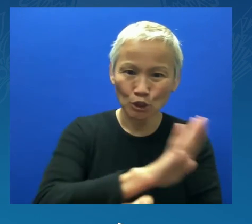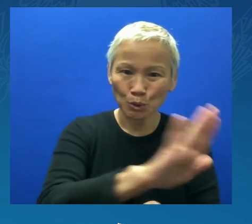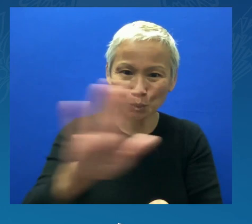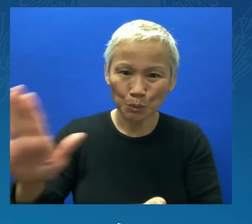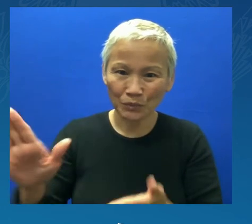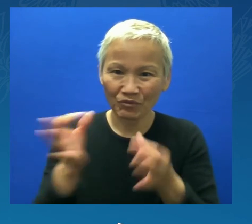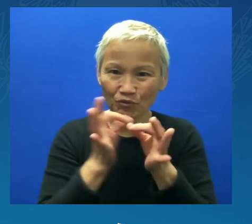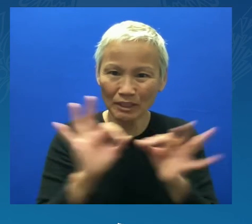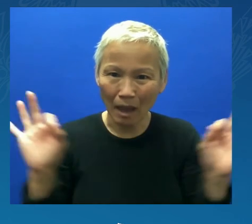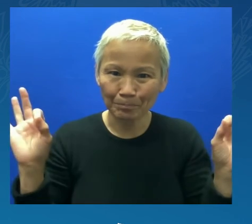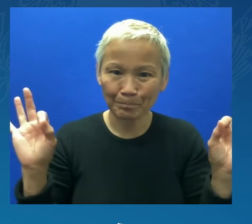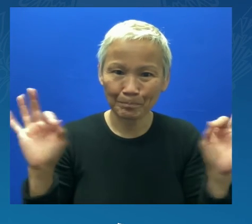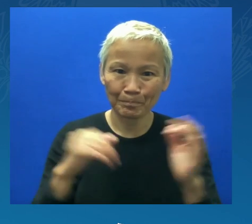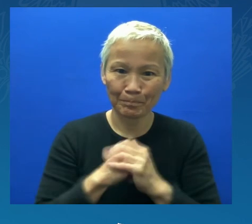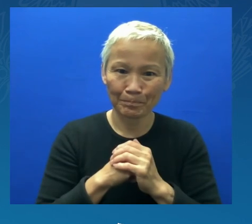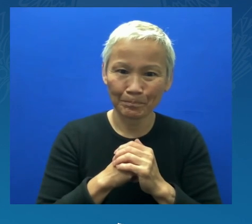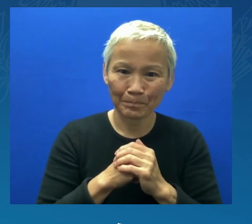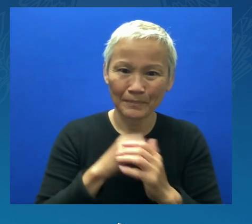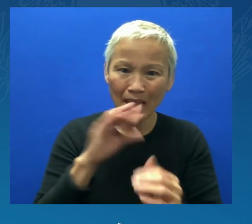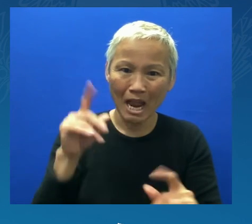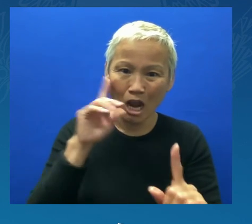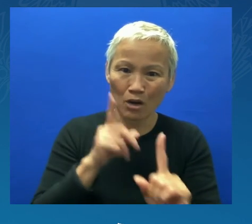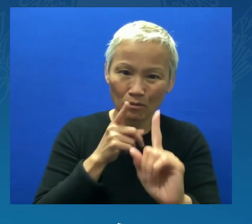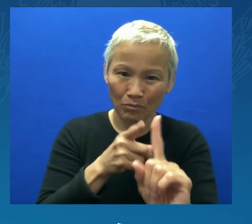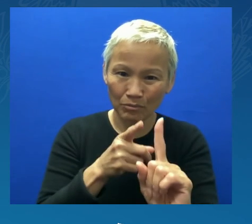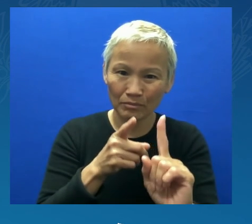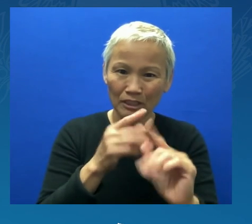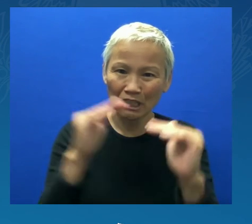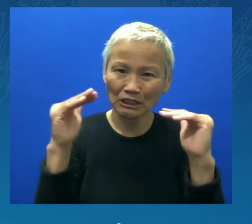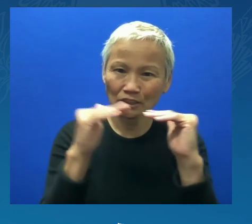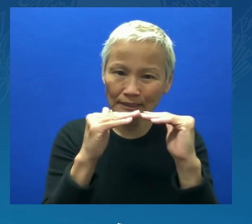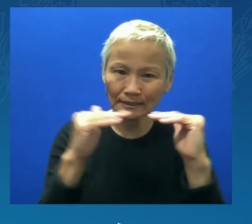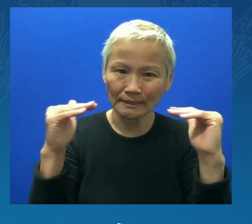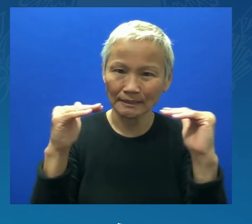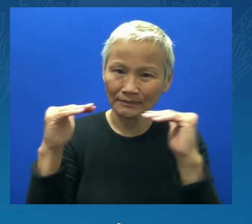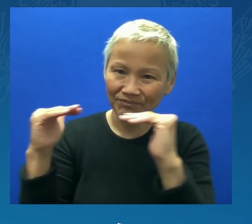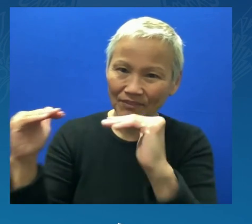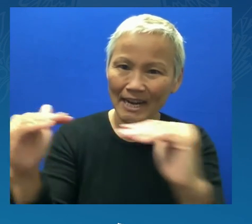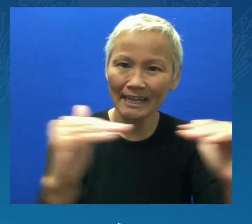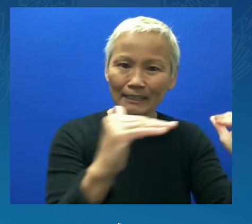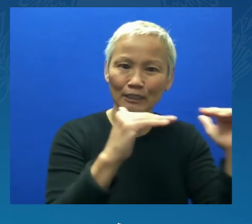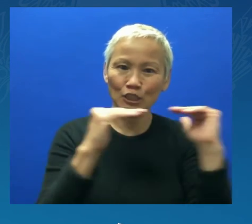and strive for equality and justice -- right? -- when a democracy is intact.